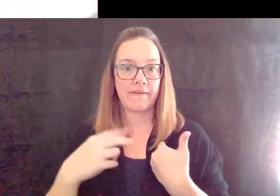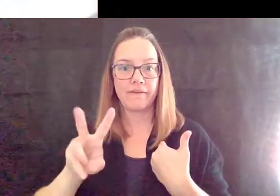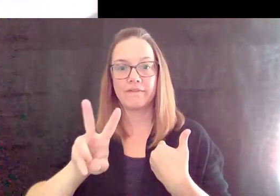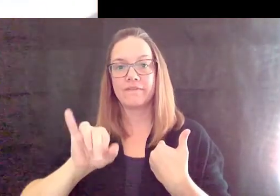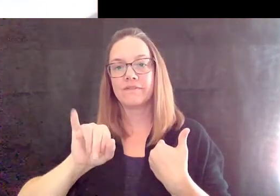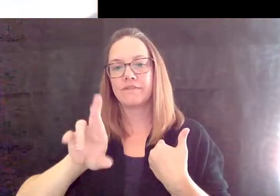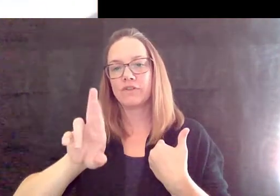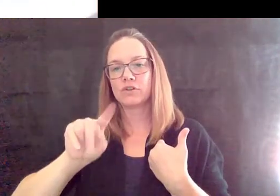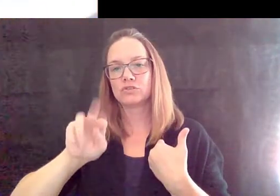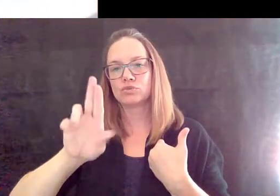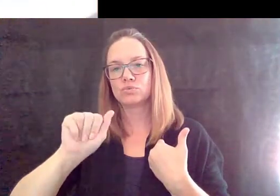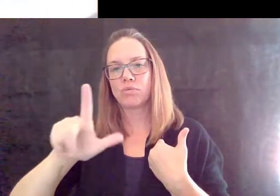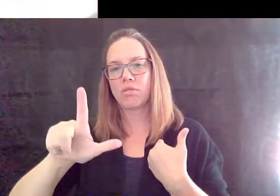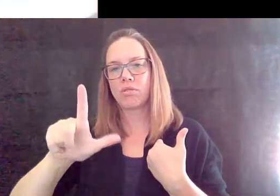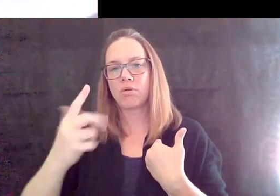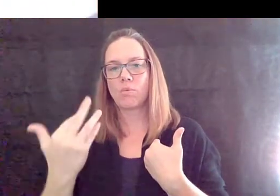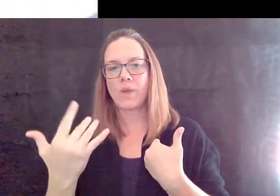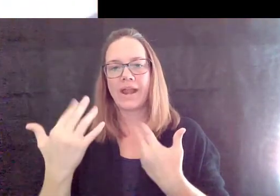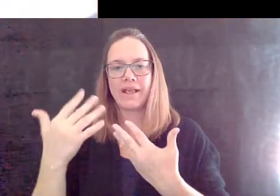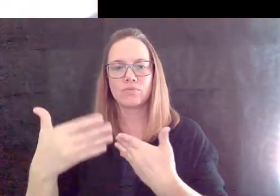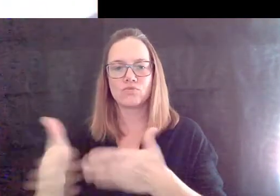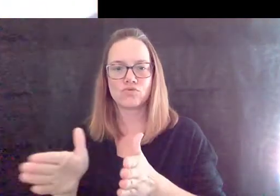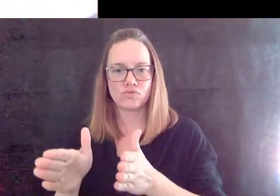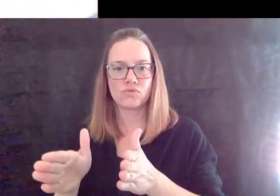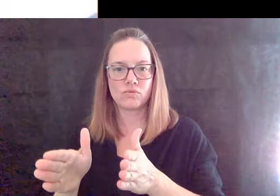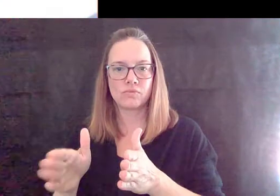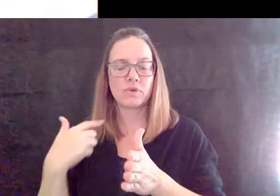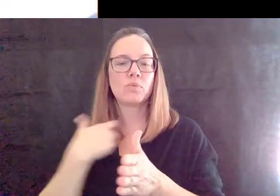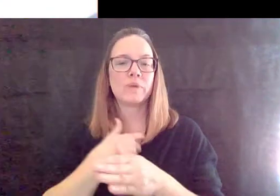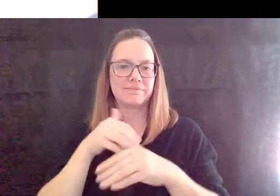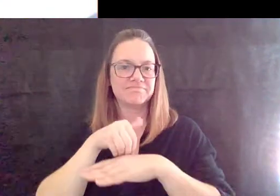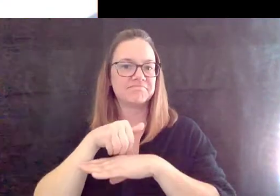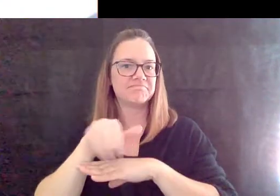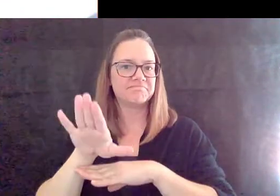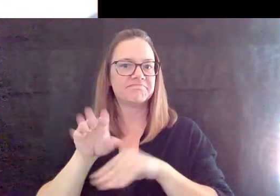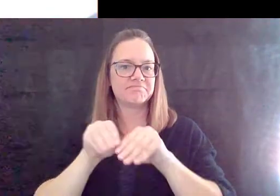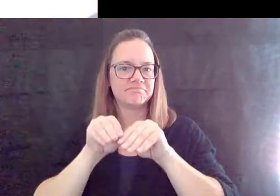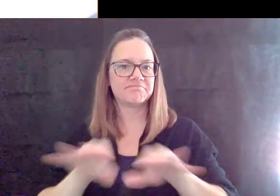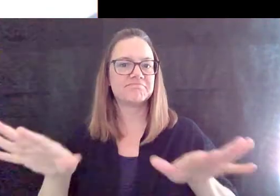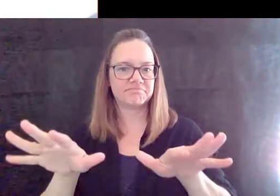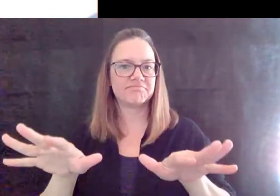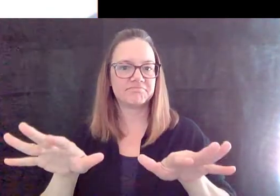We have the virtual waiting room that we rolled out last month on the app, where people we serve receiving